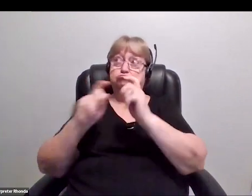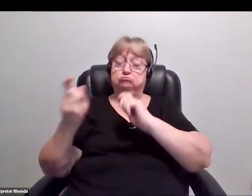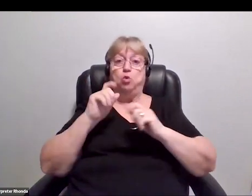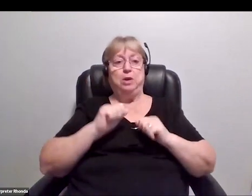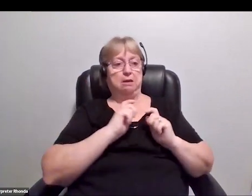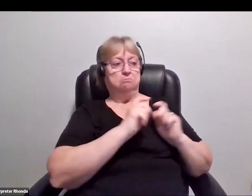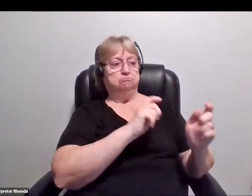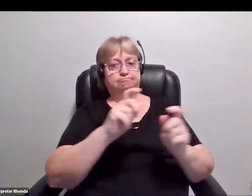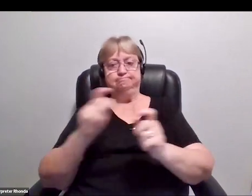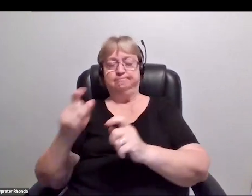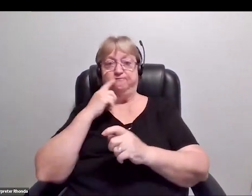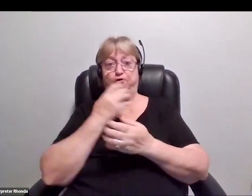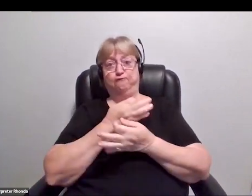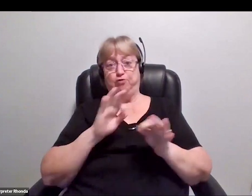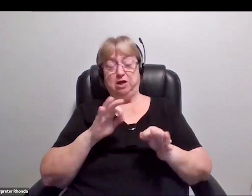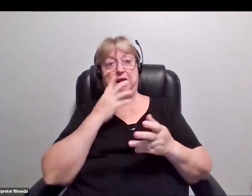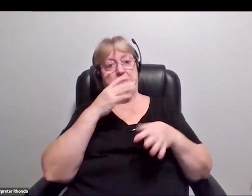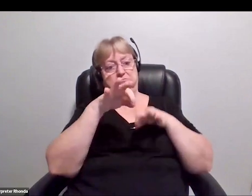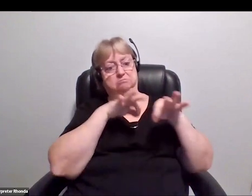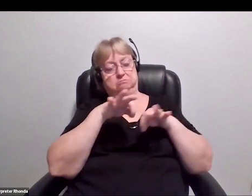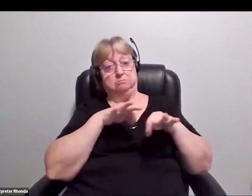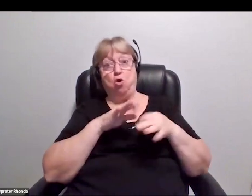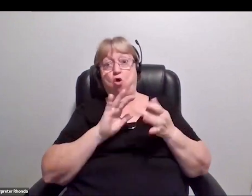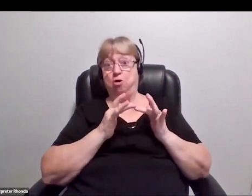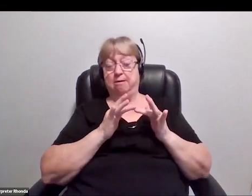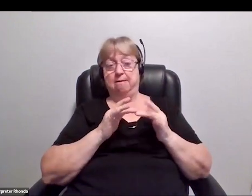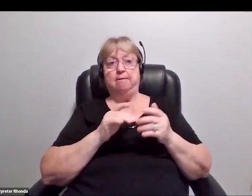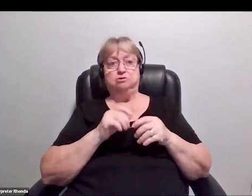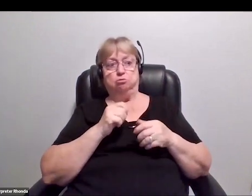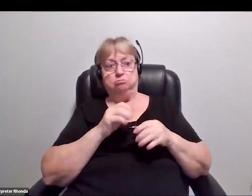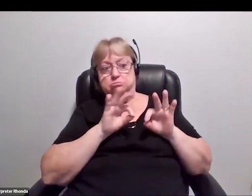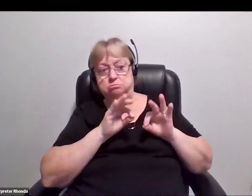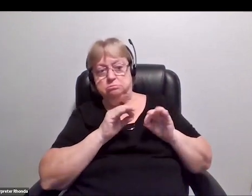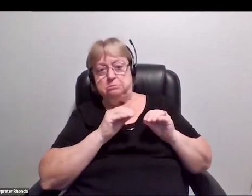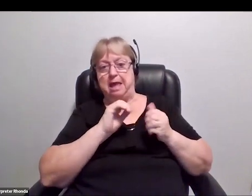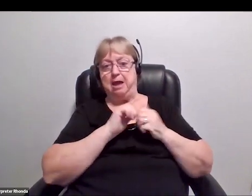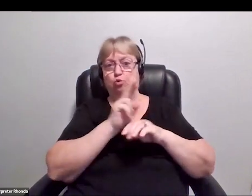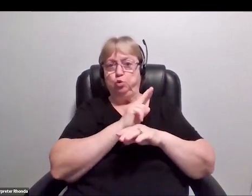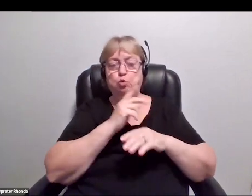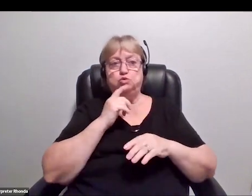We wanted to include instructions online so people could know how to use them, could build them on their own if they want.